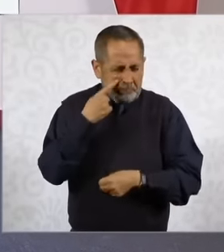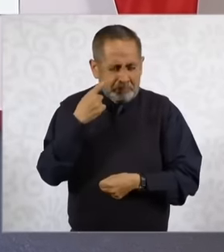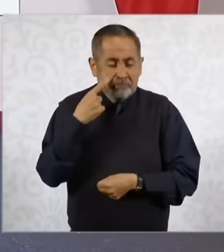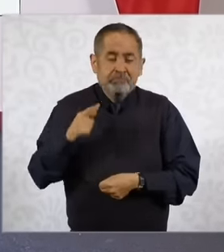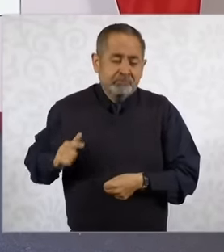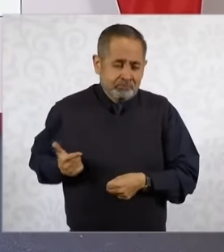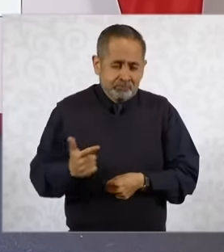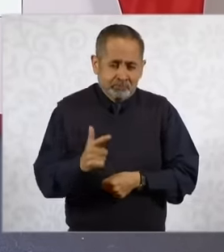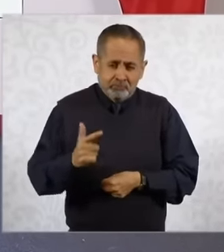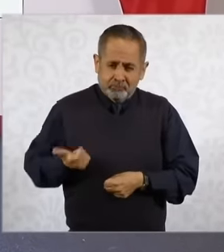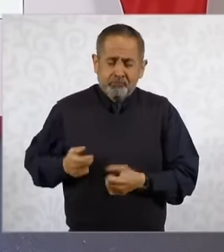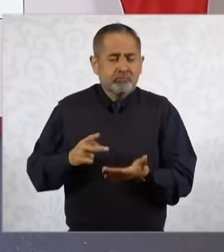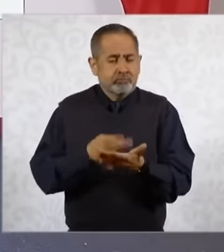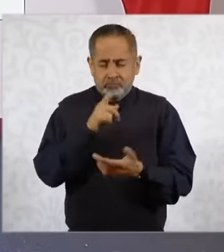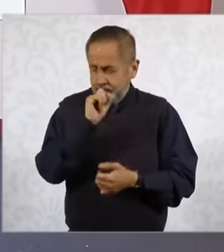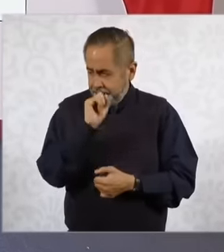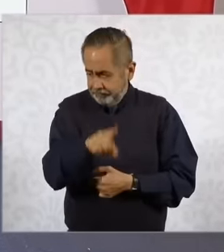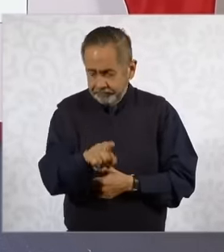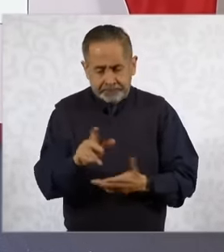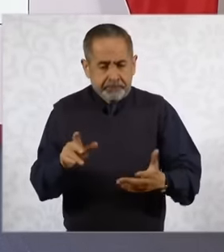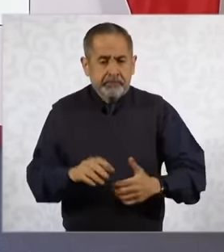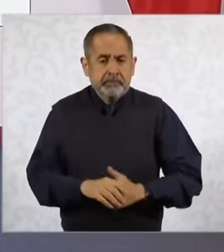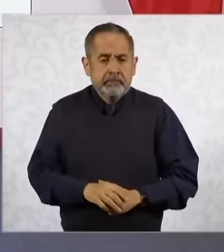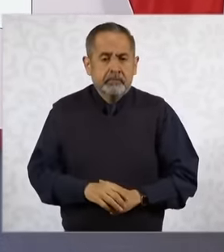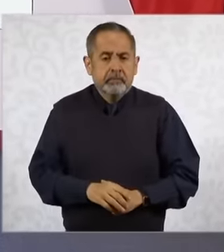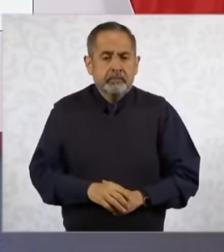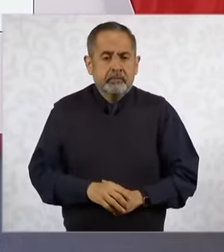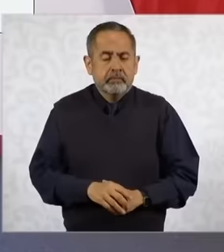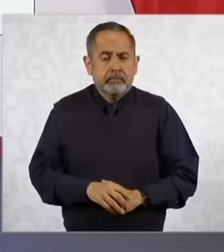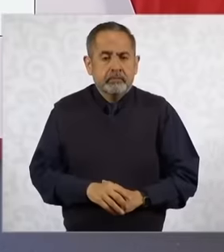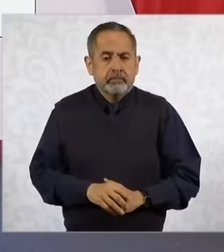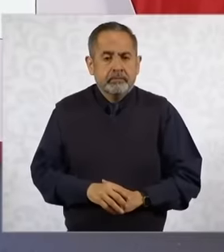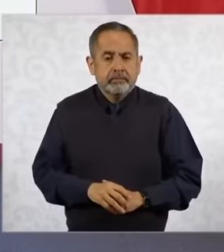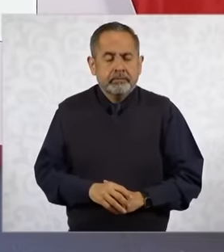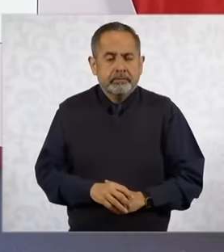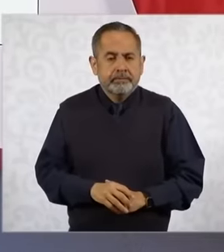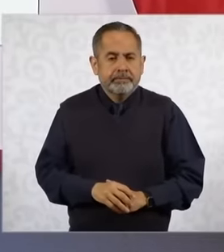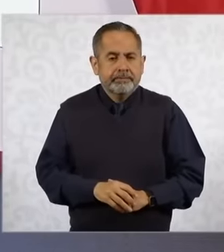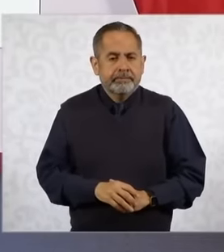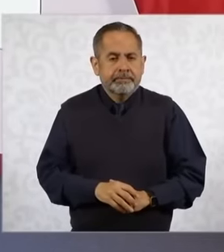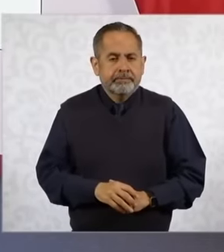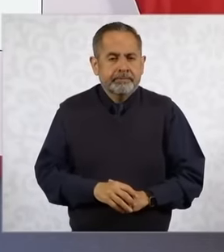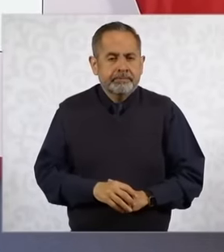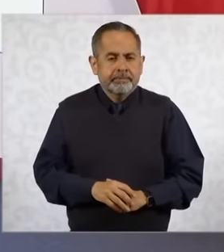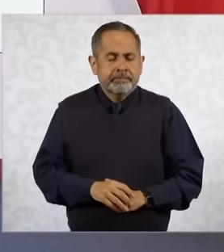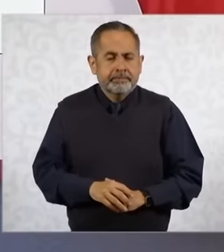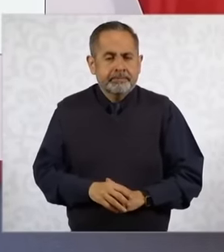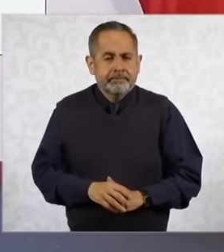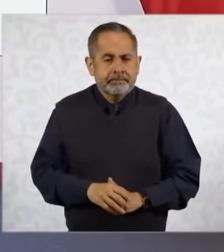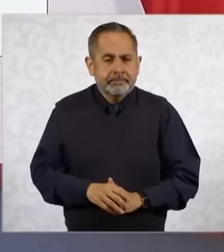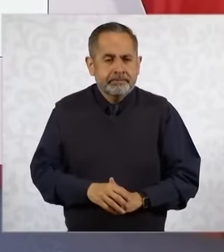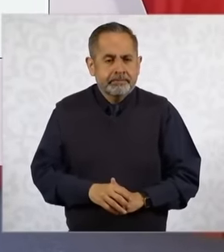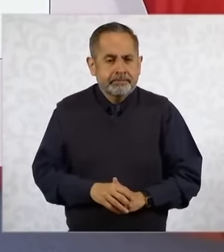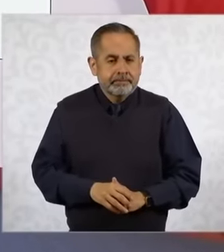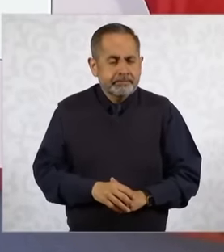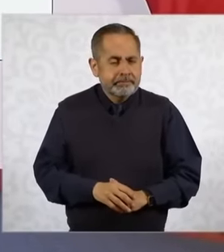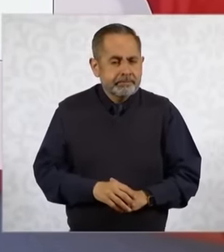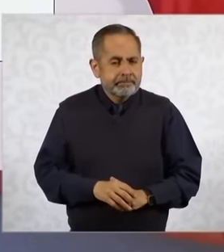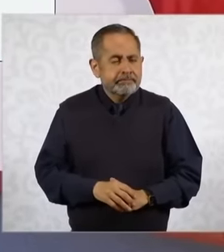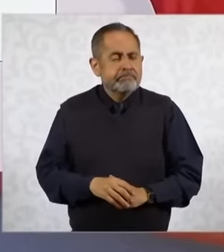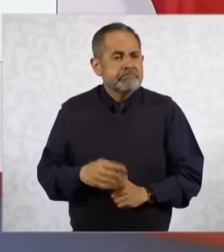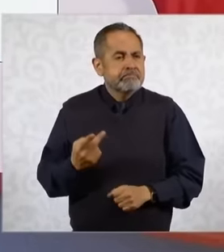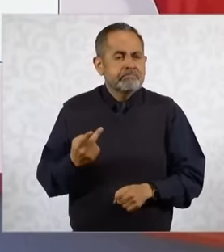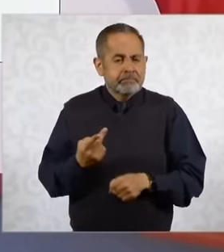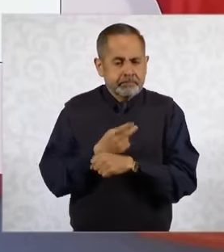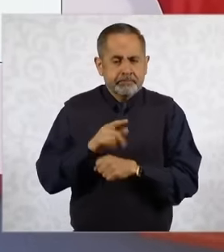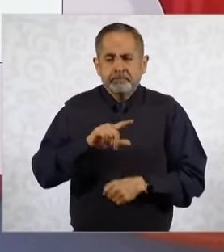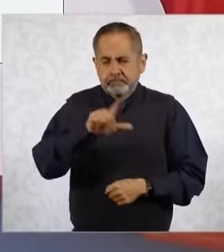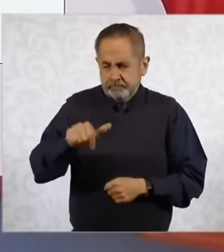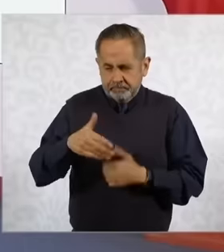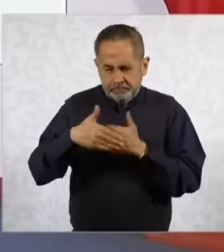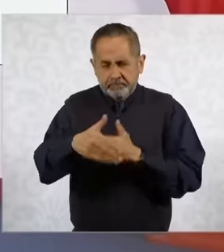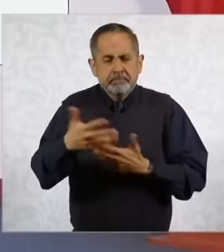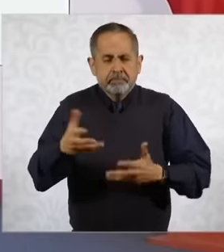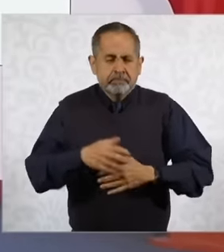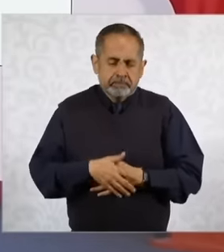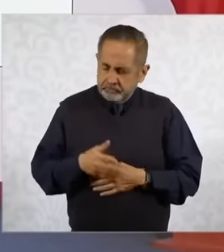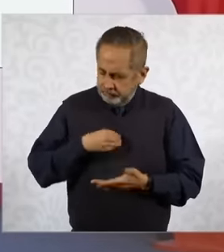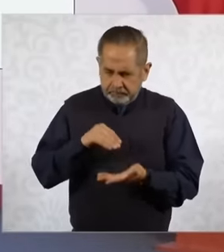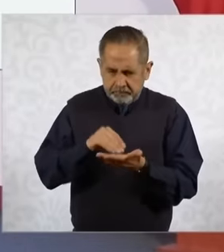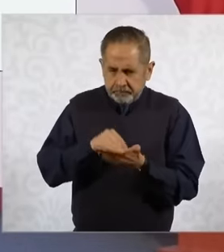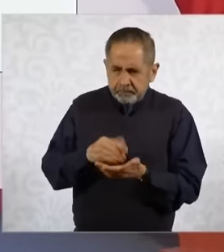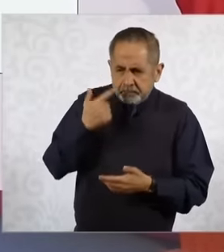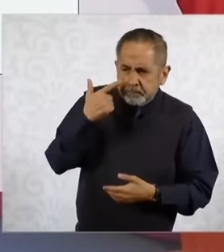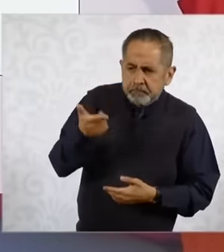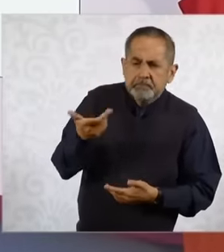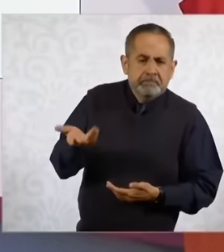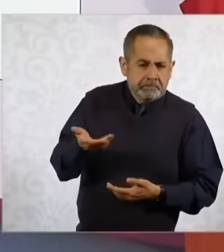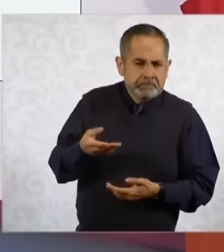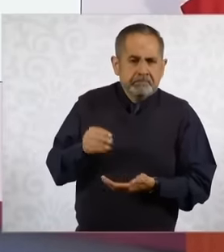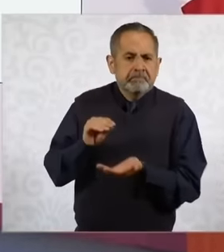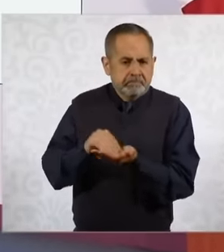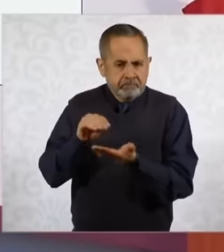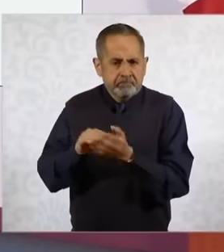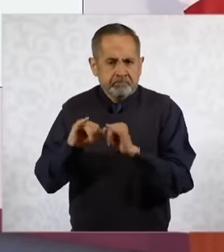and What are we going to do first eh Follow up on these meetings at 6 in